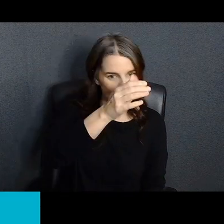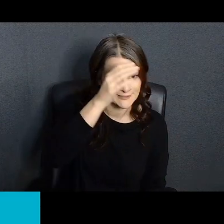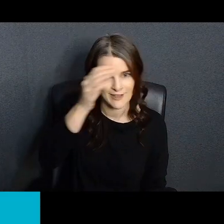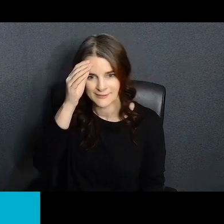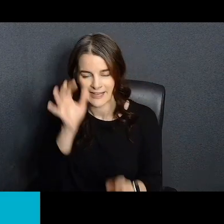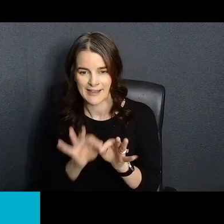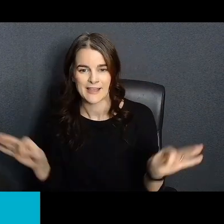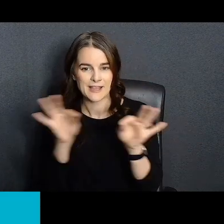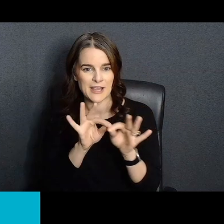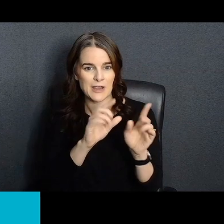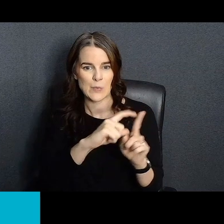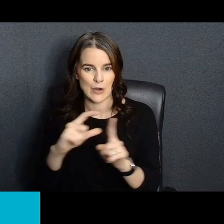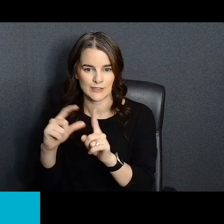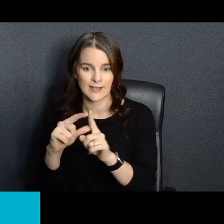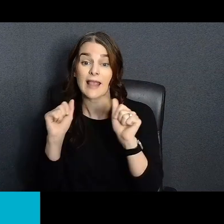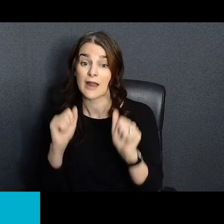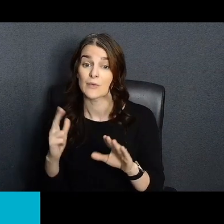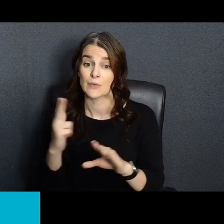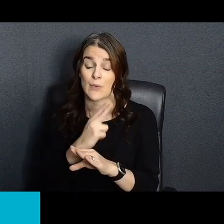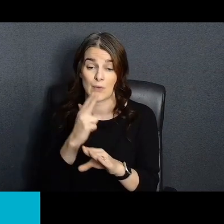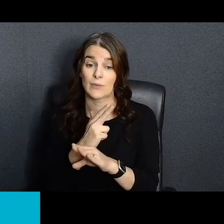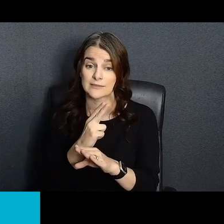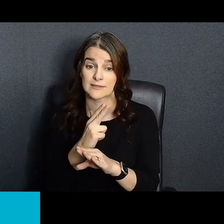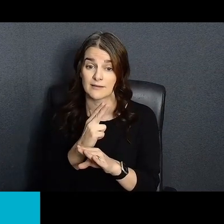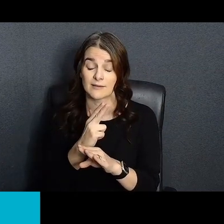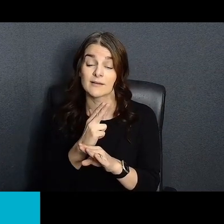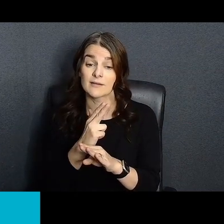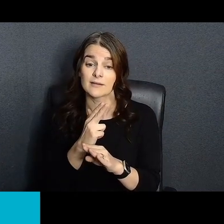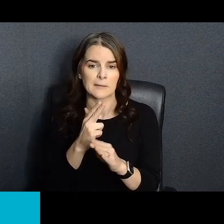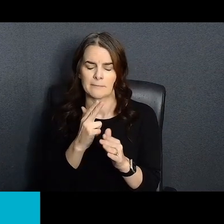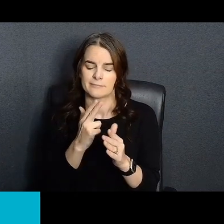here can be used beyond just apps to greater AAC software